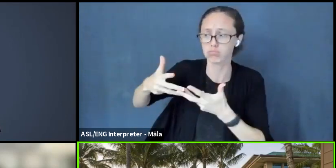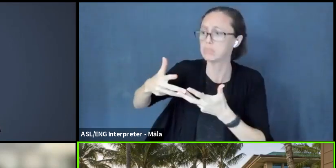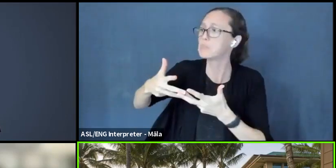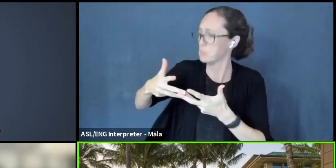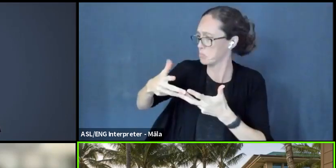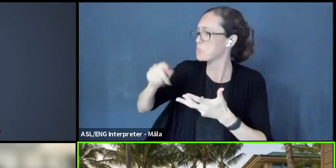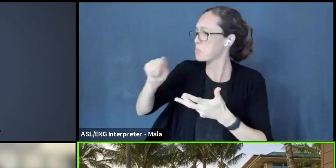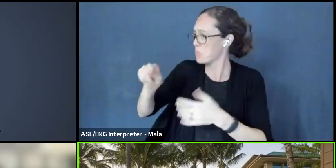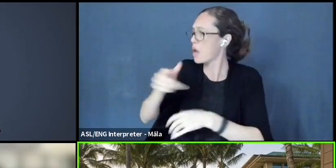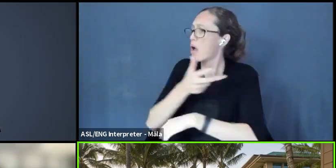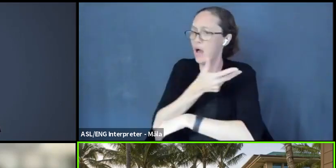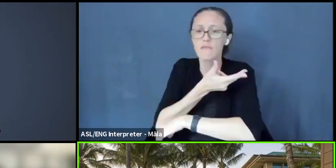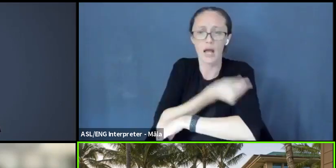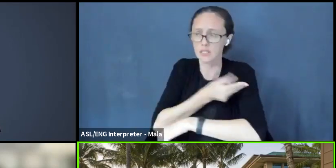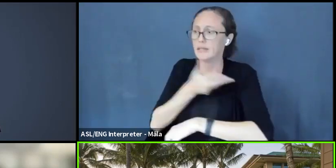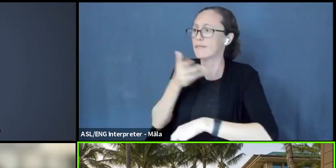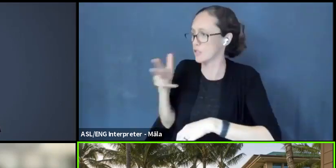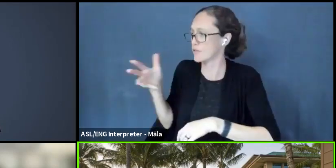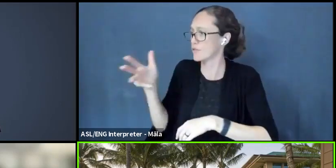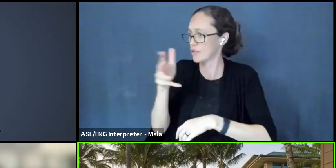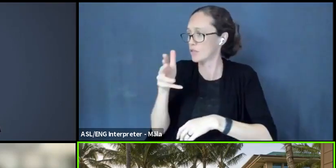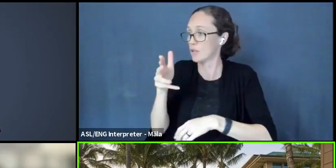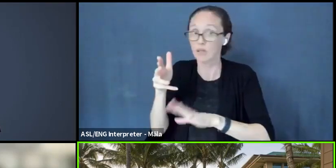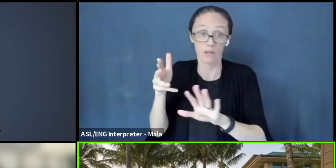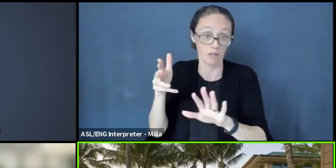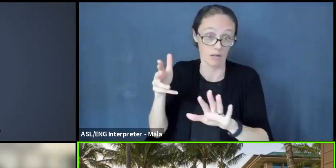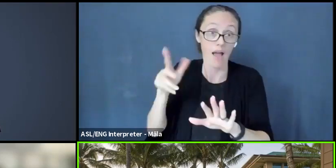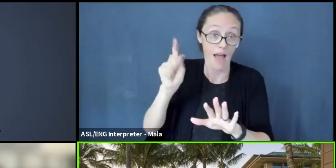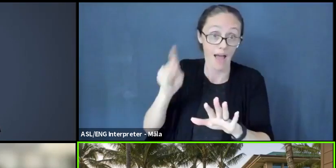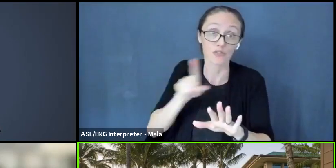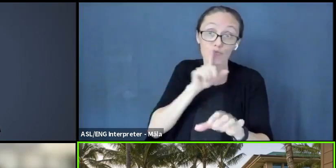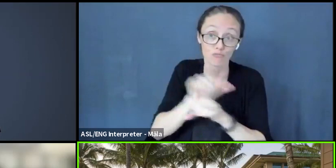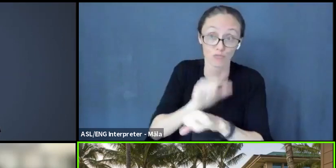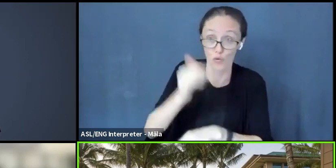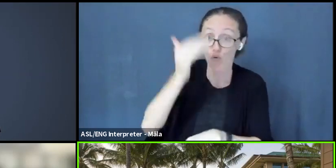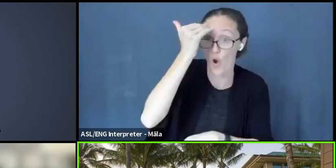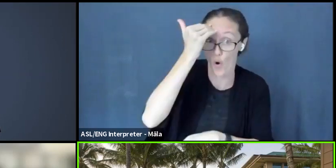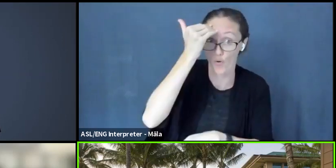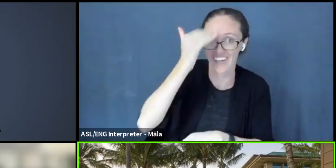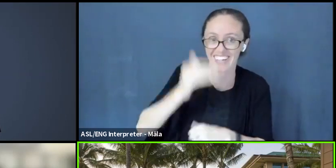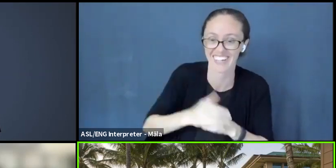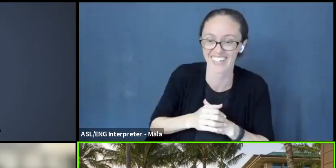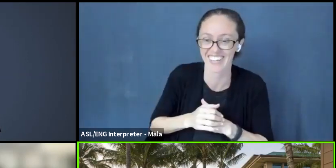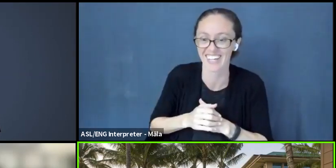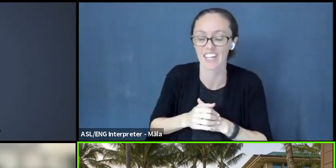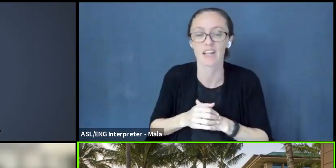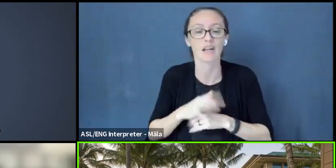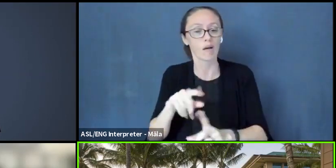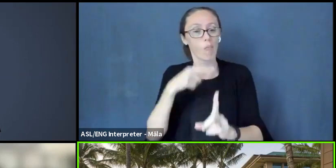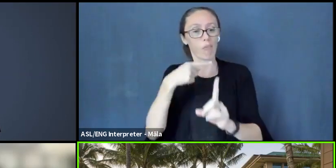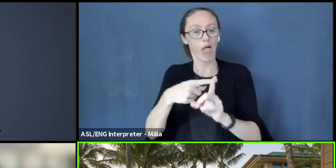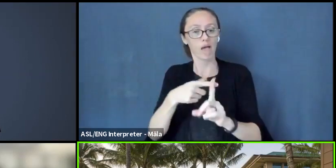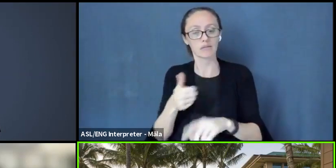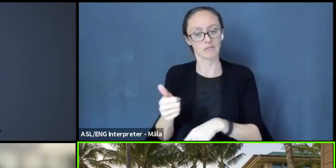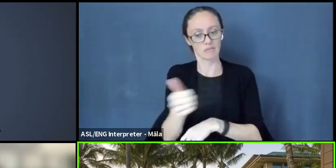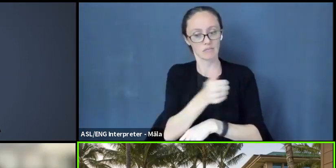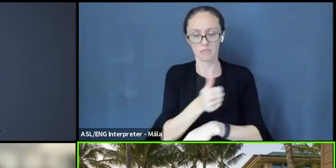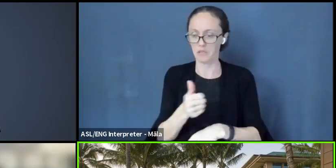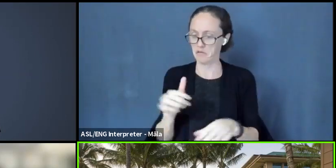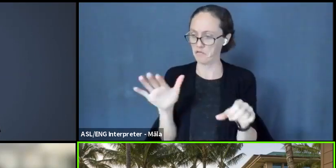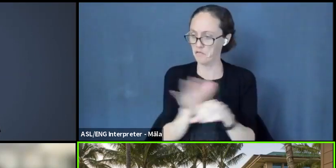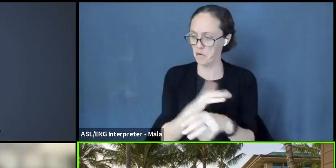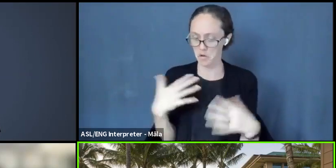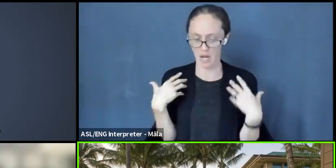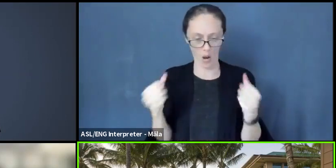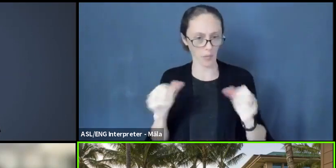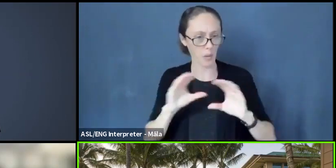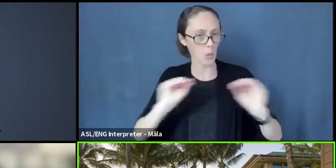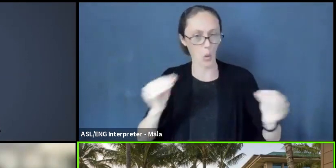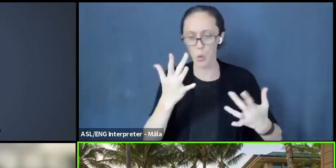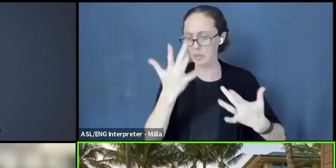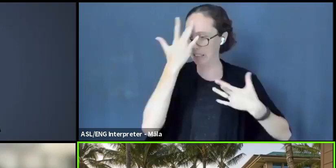which is a big if, and they don't have any symptoms at all, and they haven't traveled